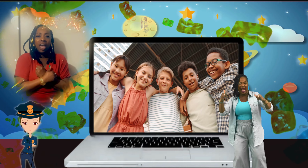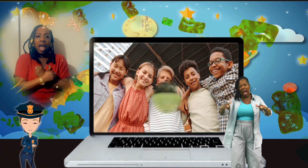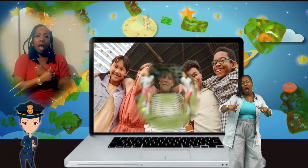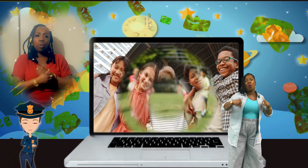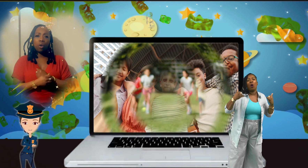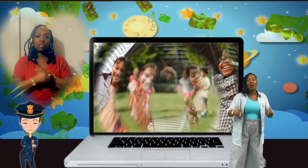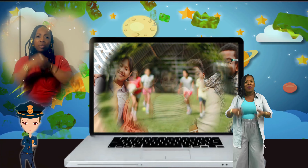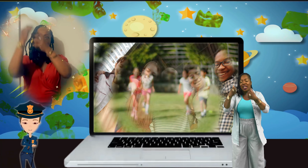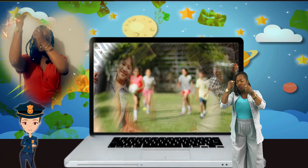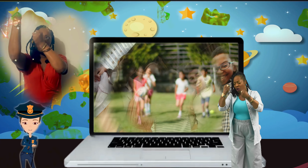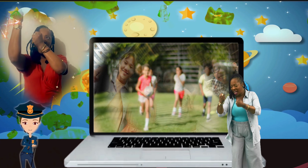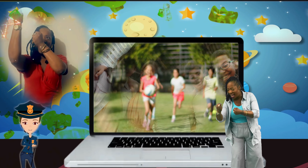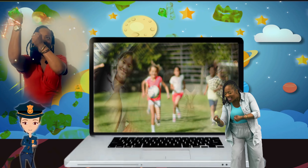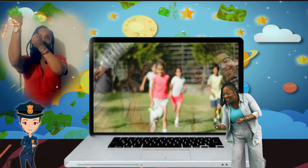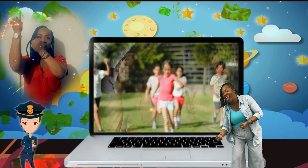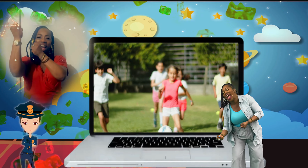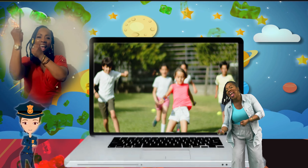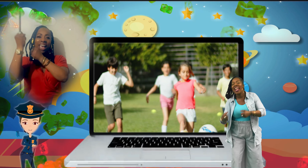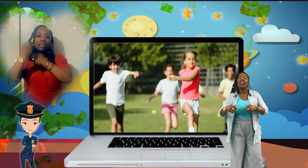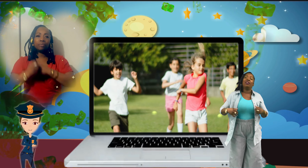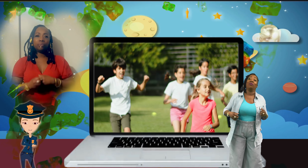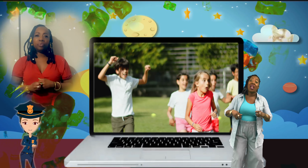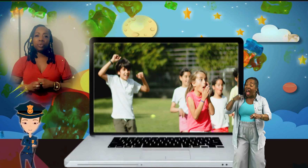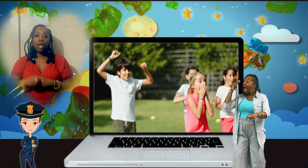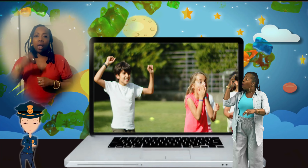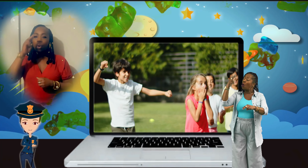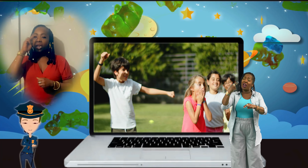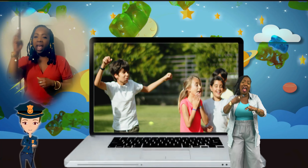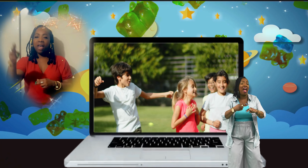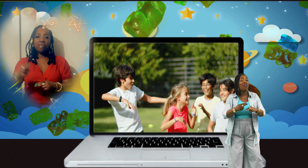loved I wanna be I wanna be trusted I wanna have fun that never ends but most importantly